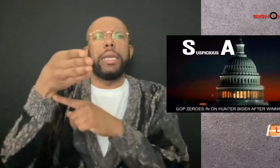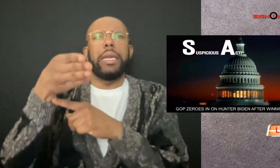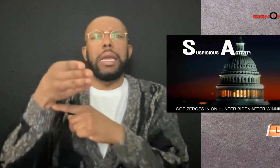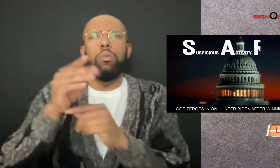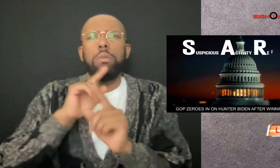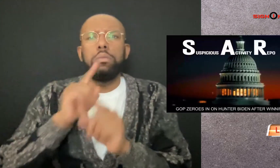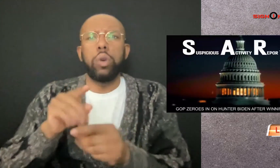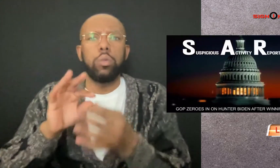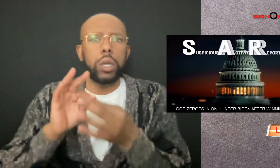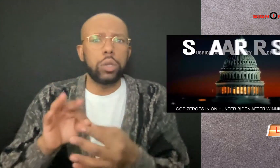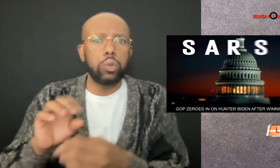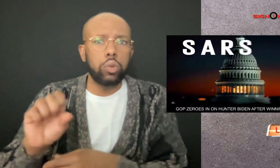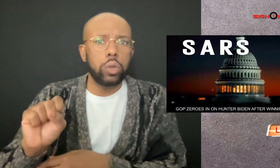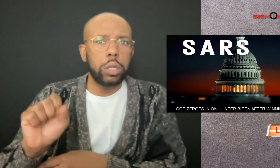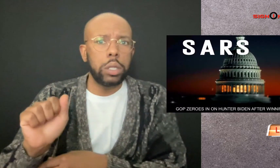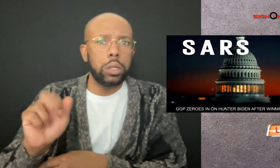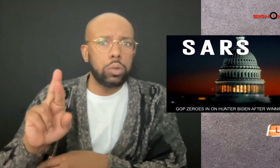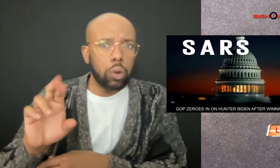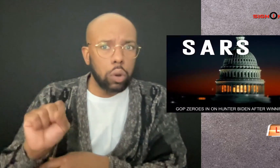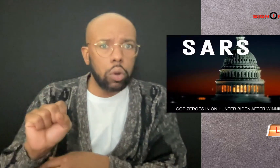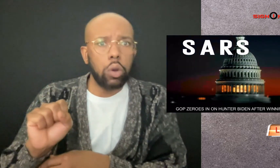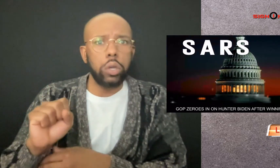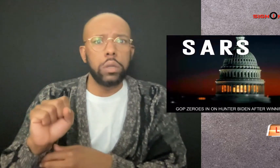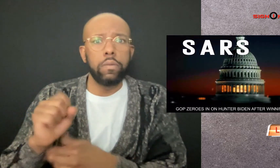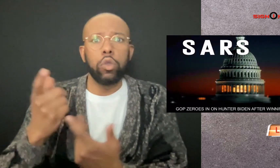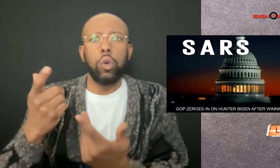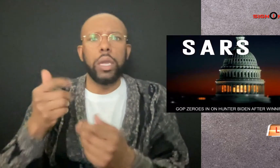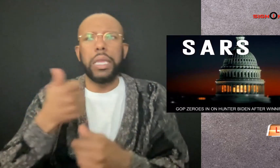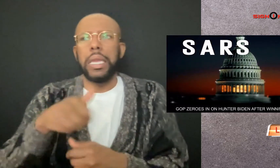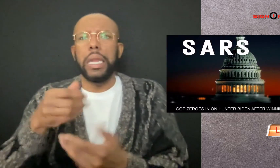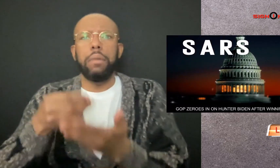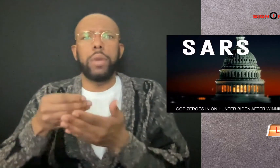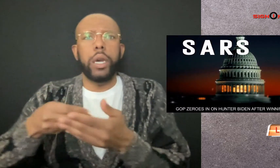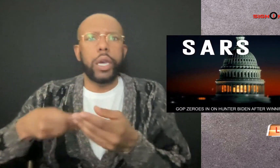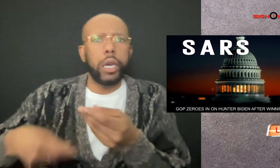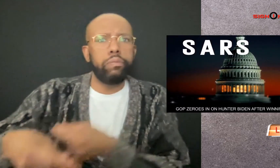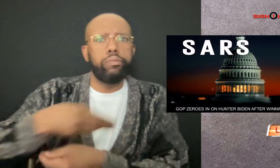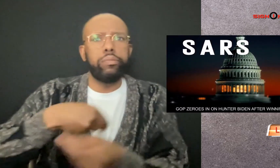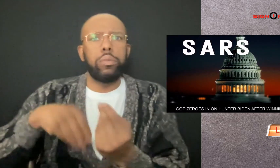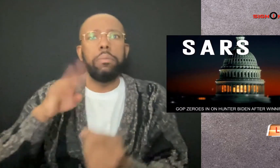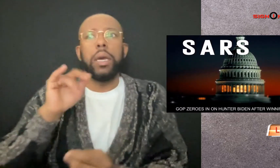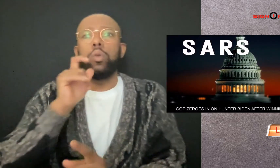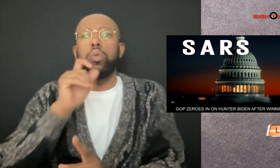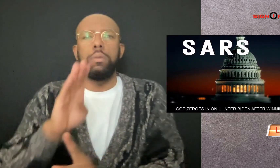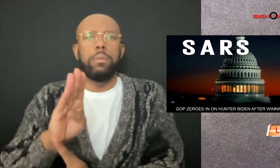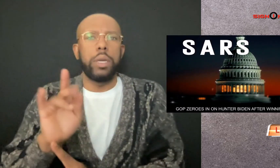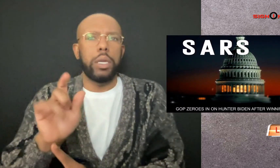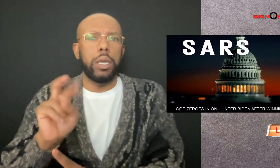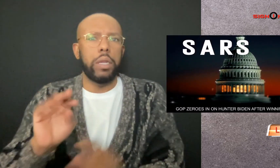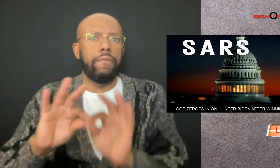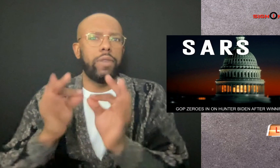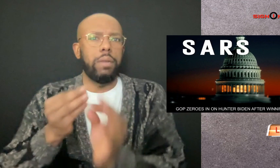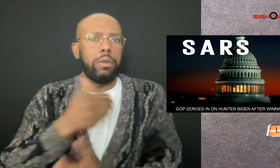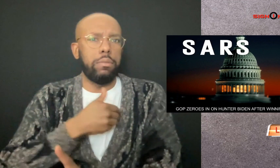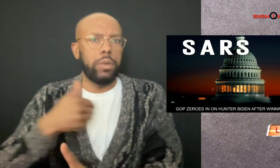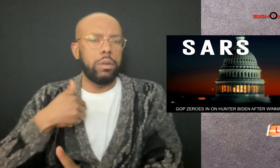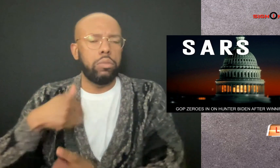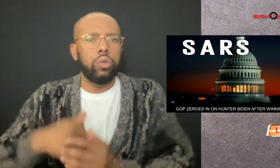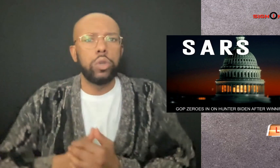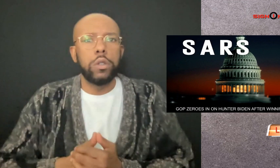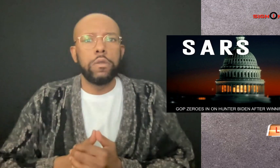activity reports or SARS related to transactions by Biden family members